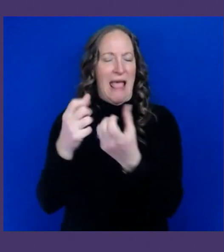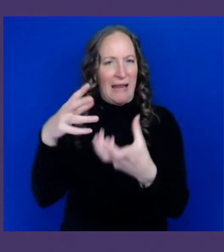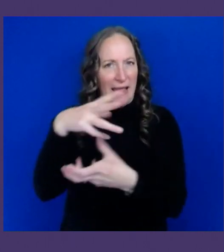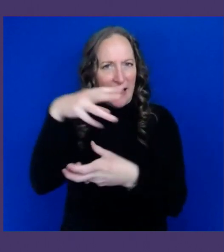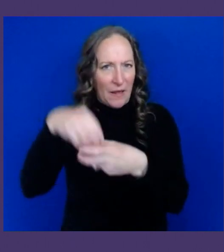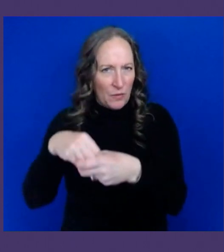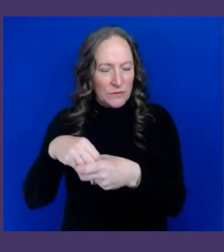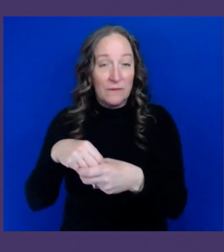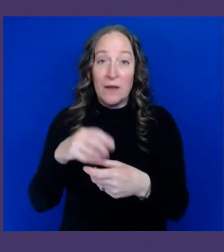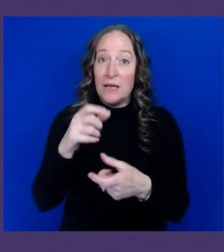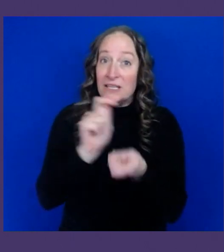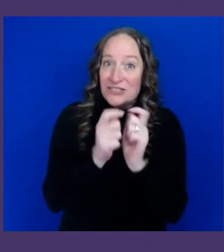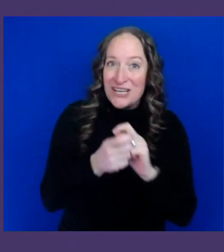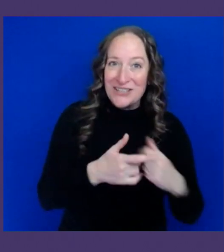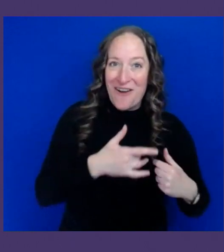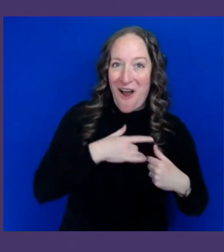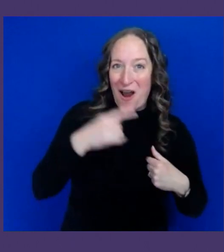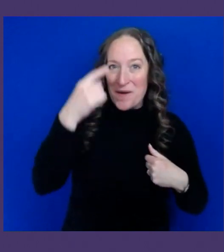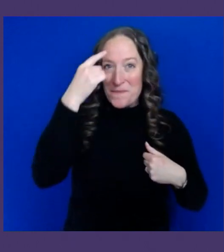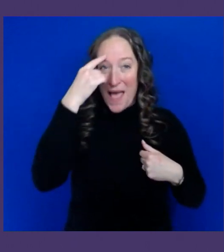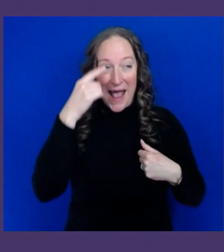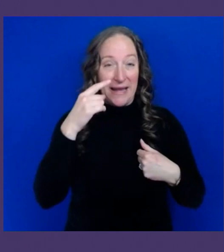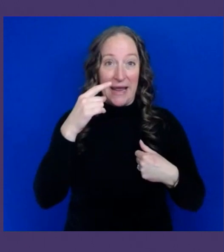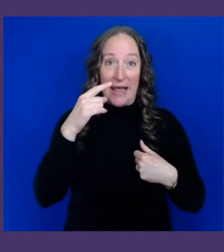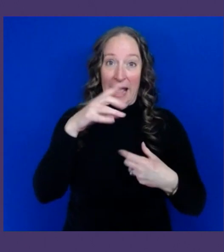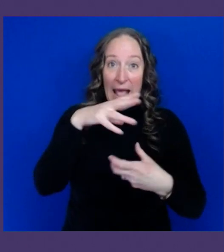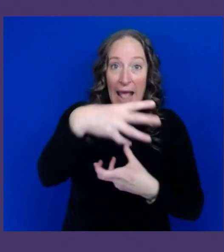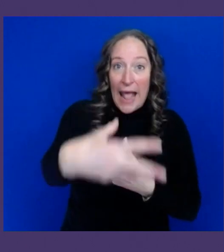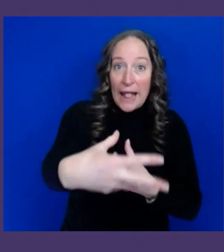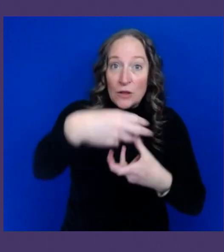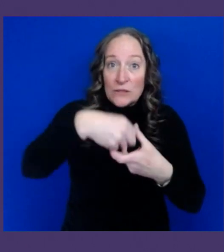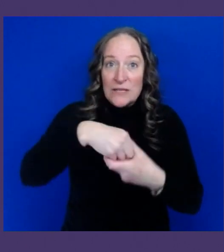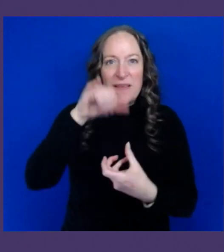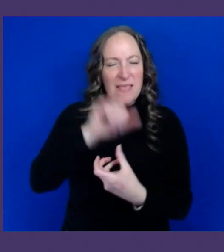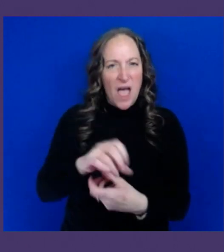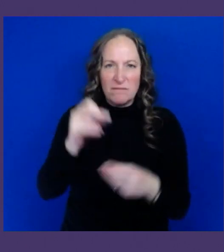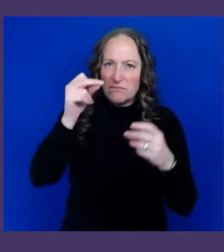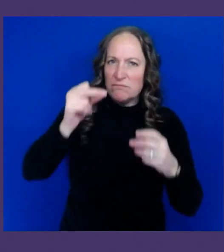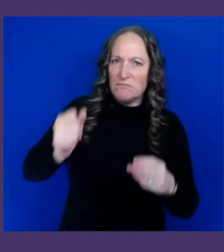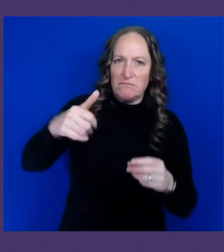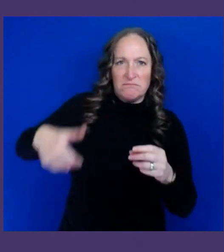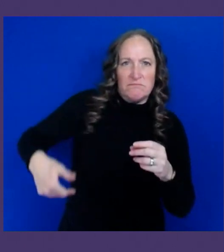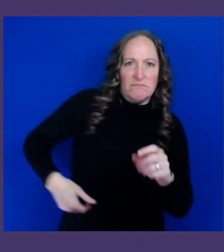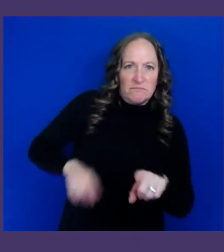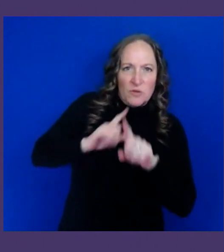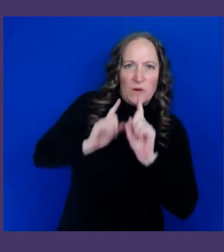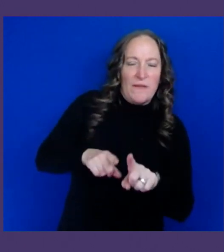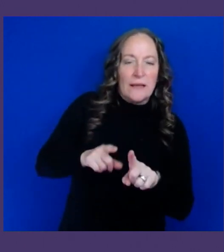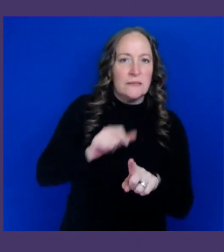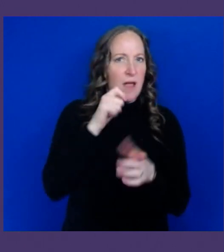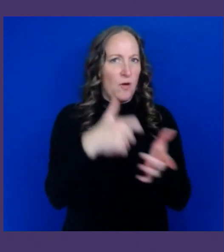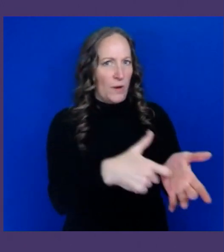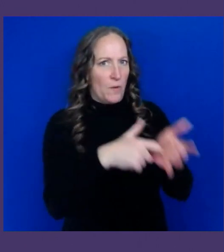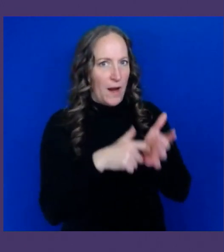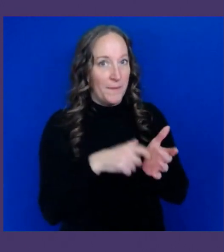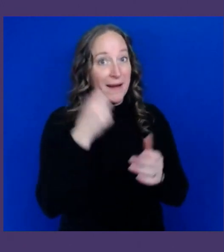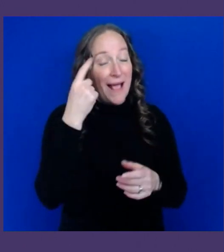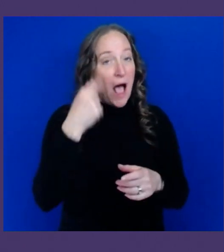and making inclusivity a reflex, not a requirement. Right now we still, I would argue, in all of our countries,